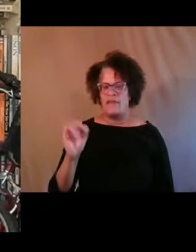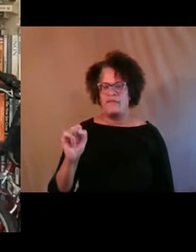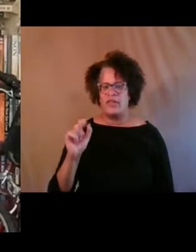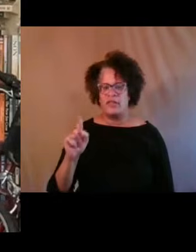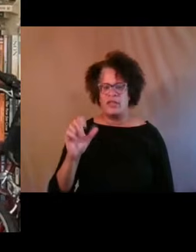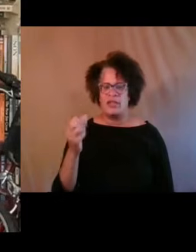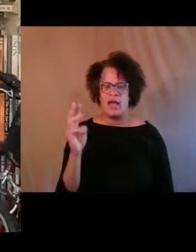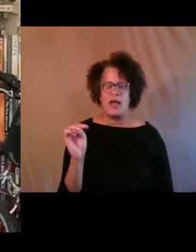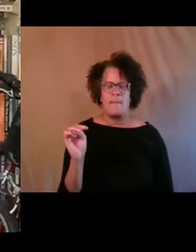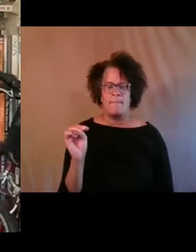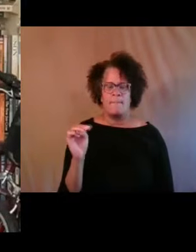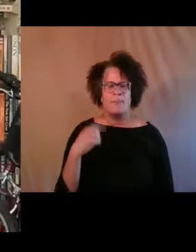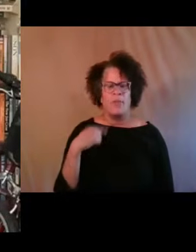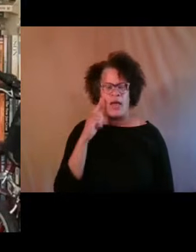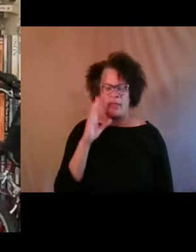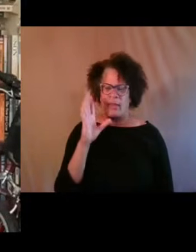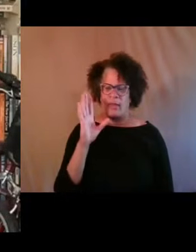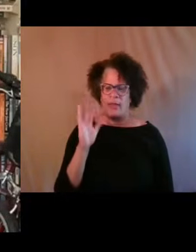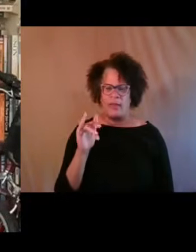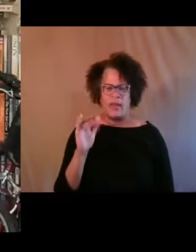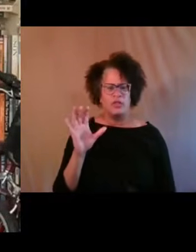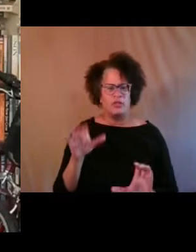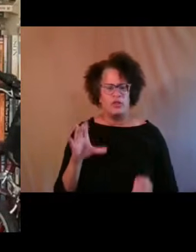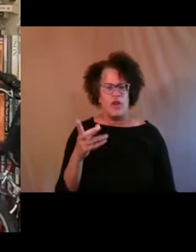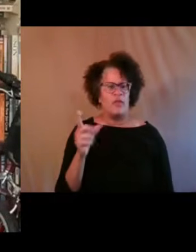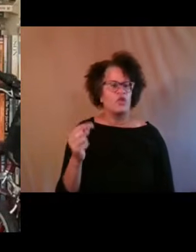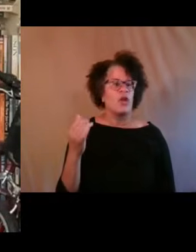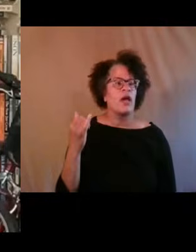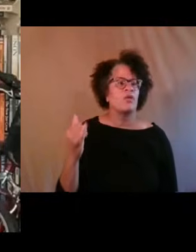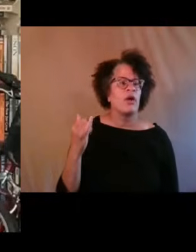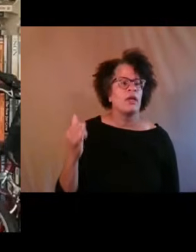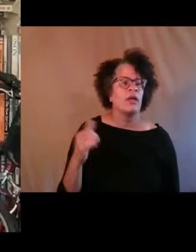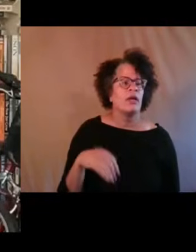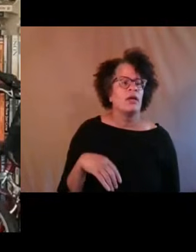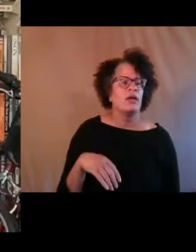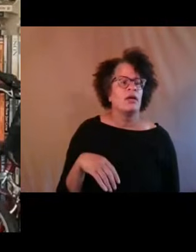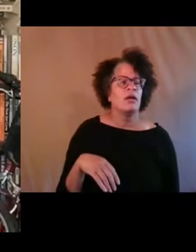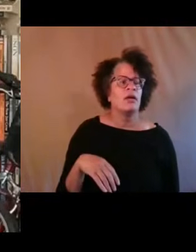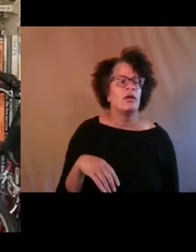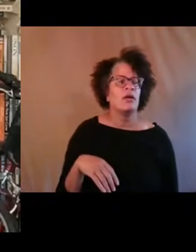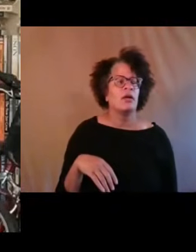I think that's being dropped into the chats where you are, www.angelnafis.com.